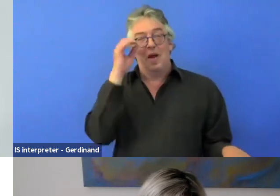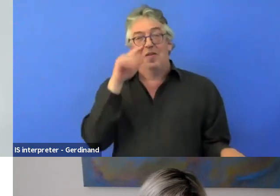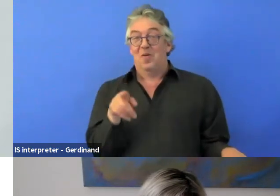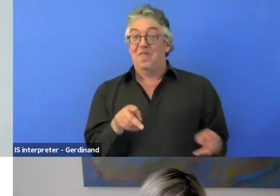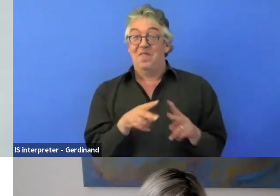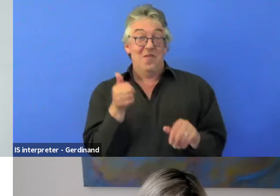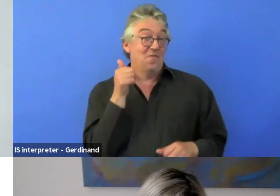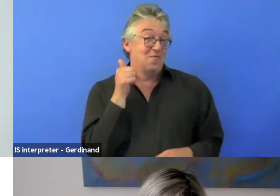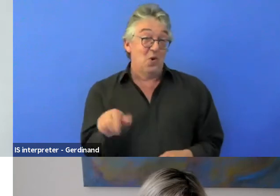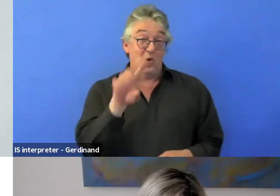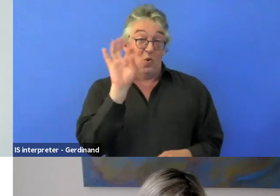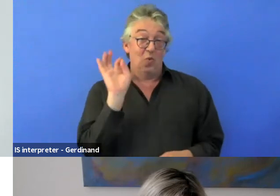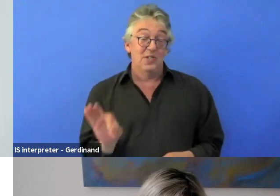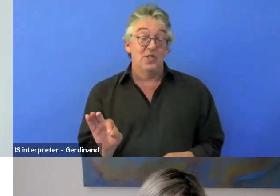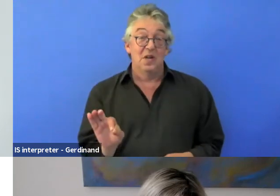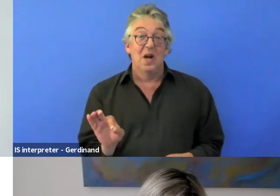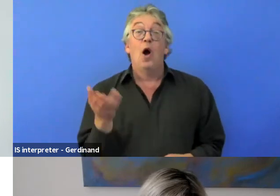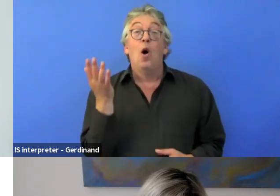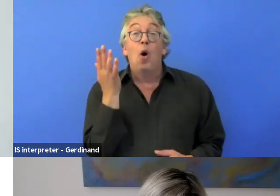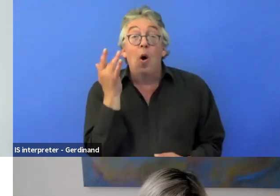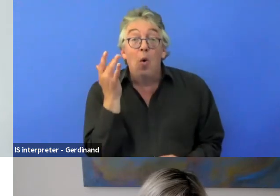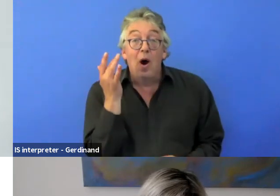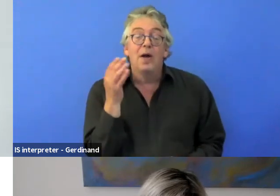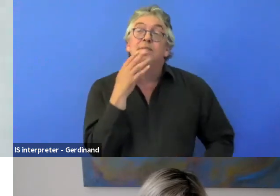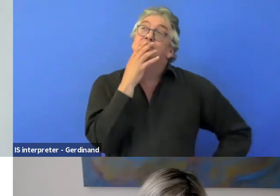I think, in order to harmonize them,